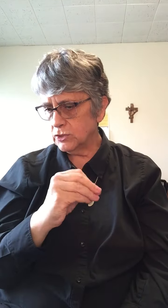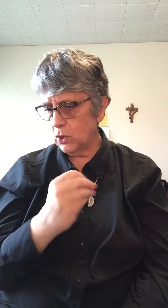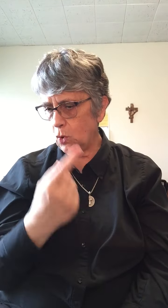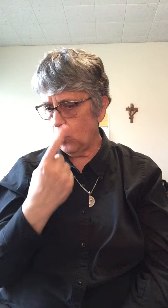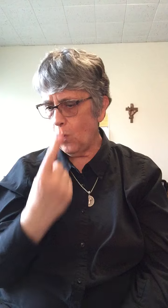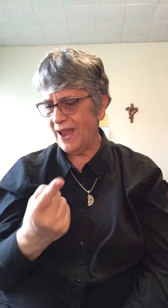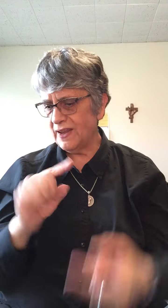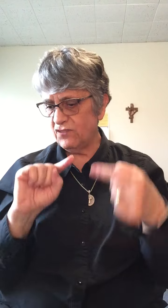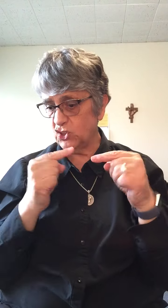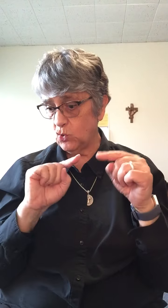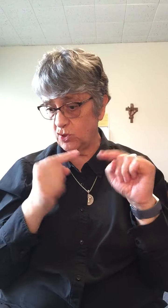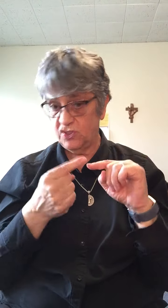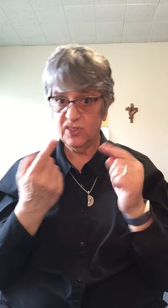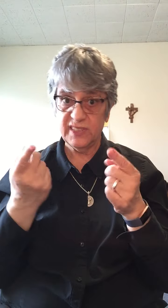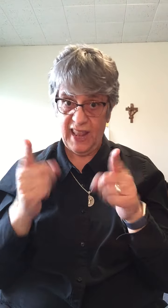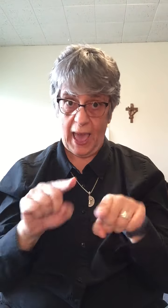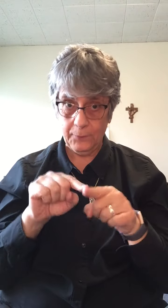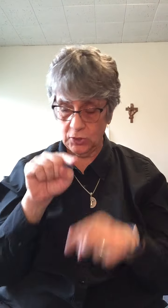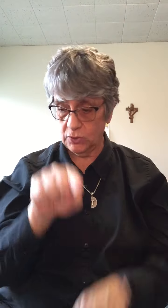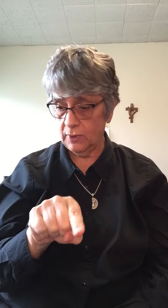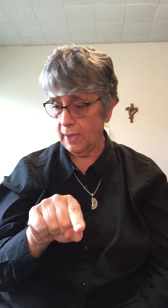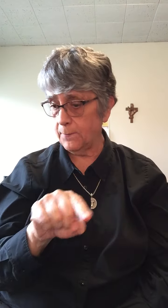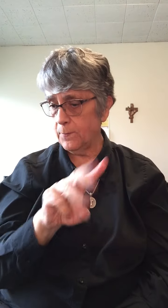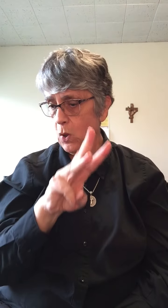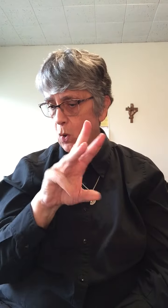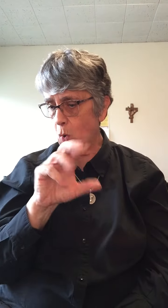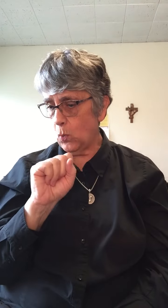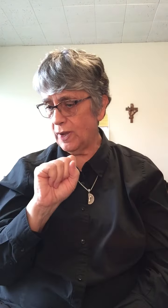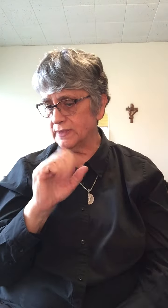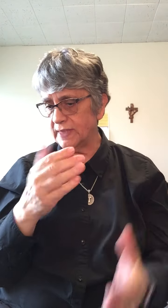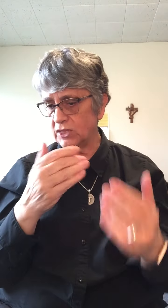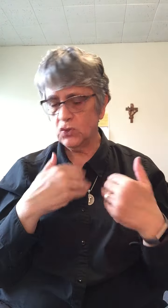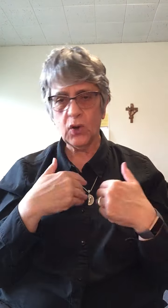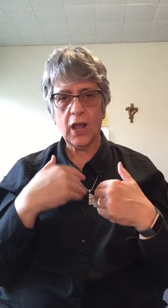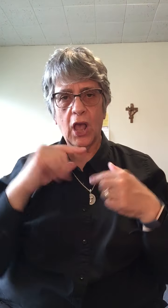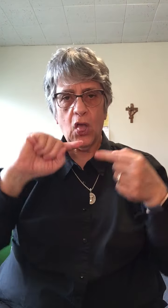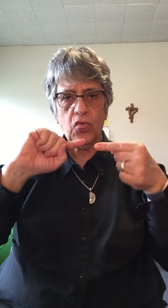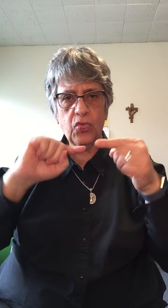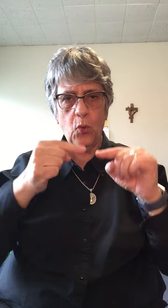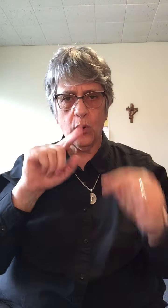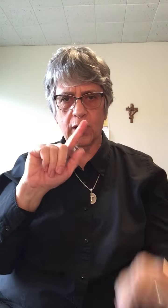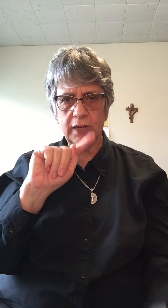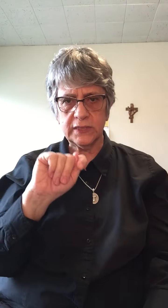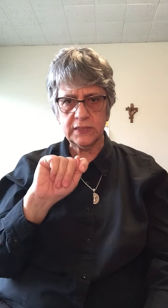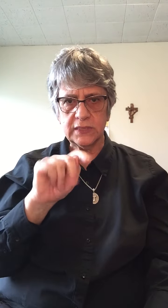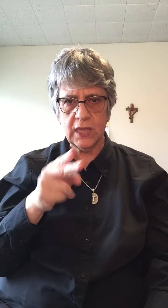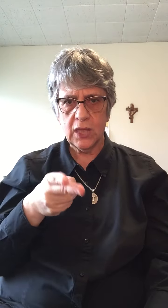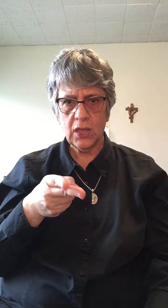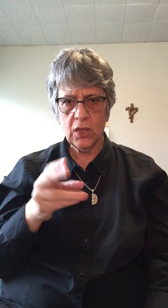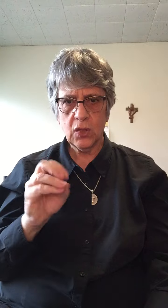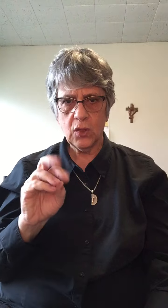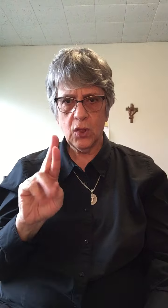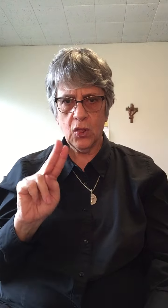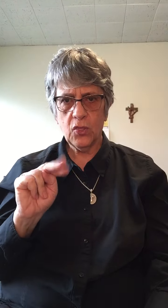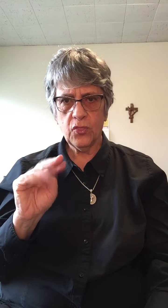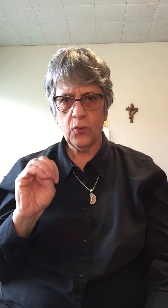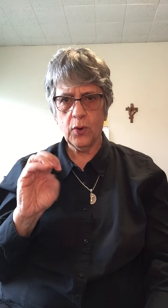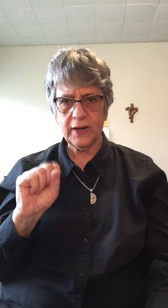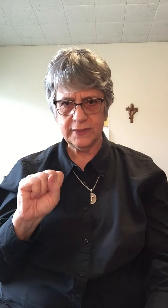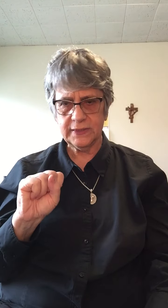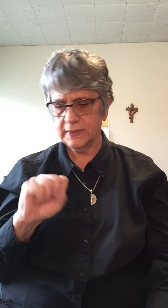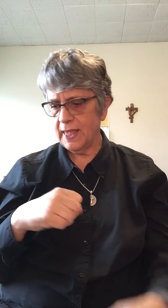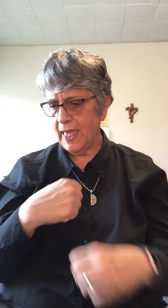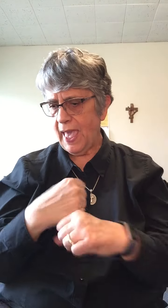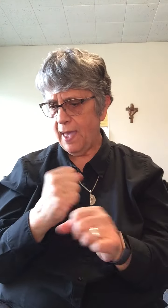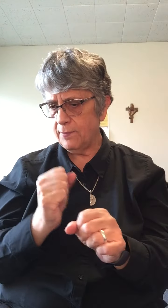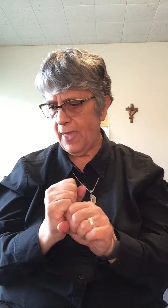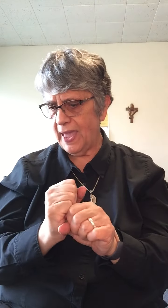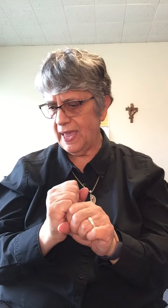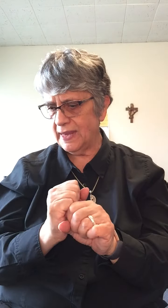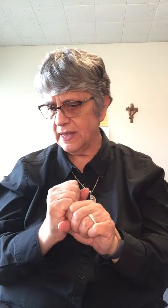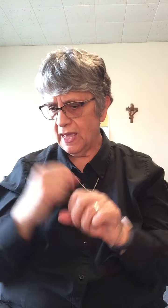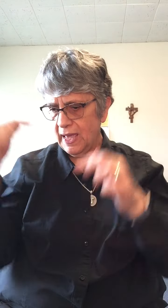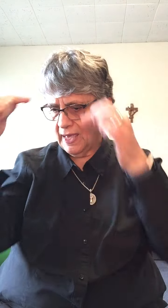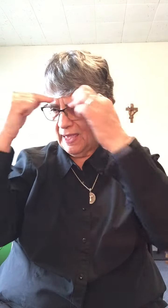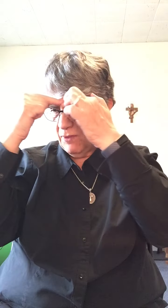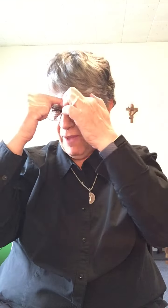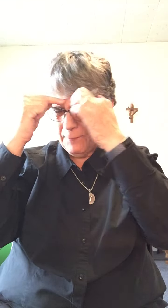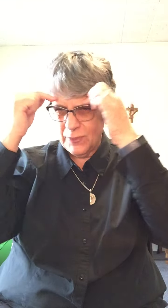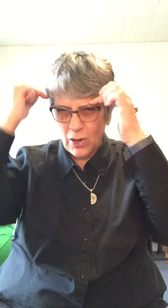So, one of the tortures that happened to him was they took thorns, thorns and made, and wrapped it